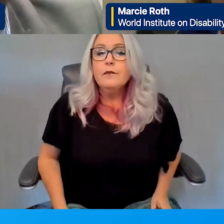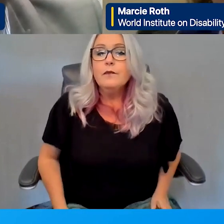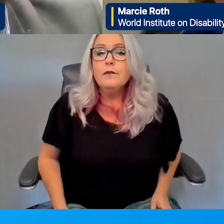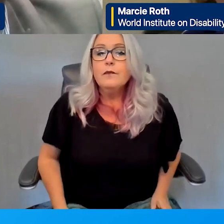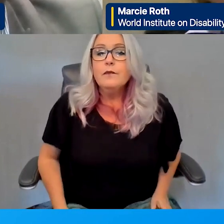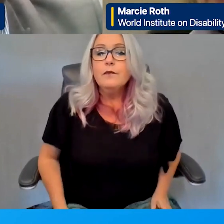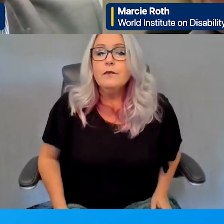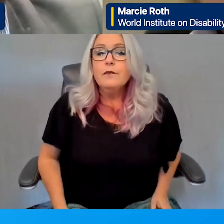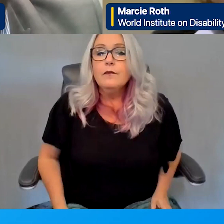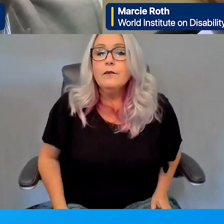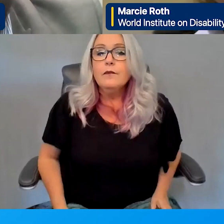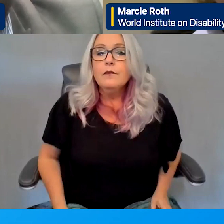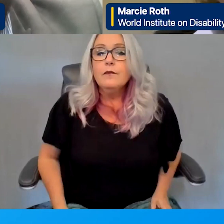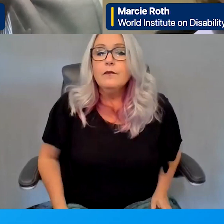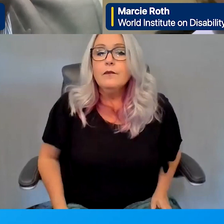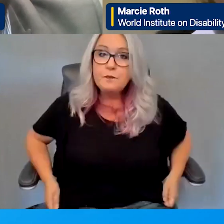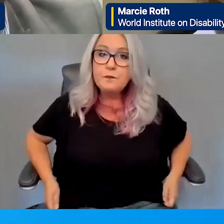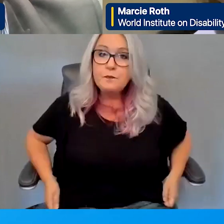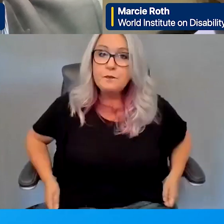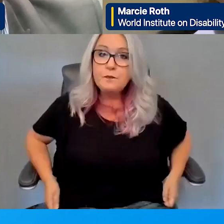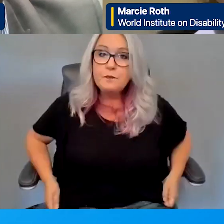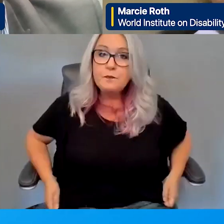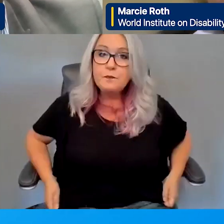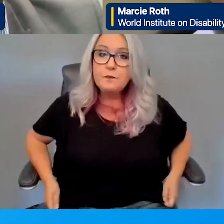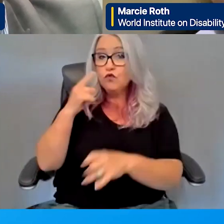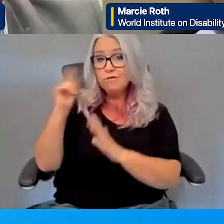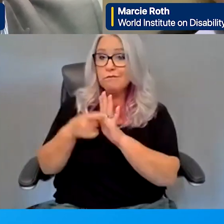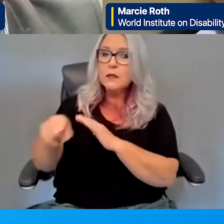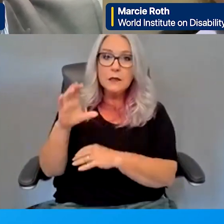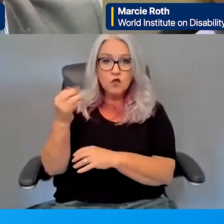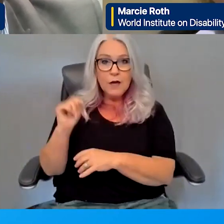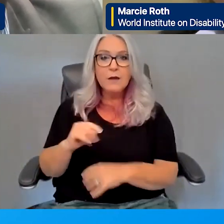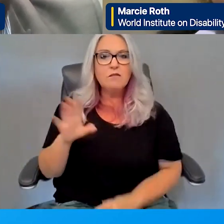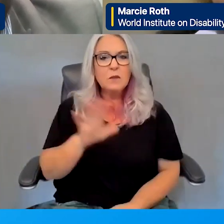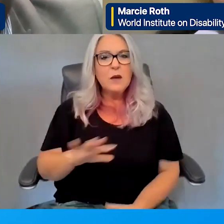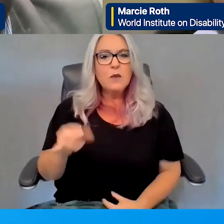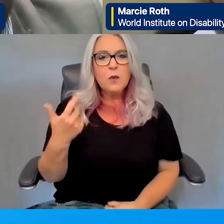the chat. About three. And I know we got about 15 minutes or